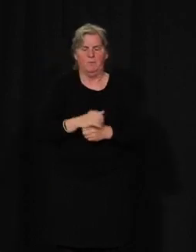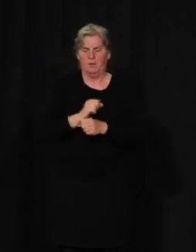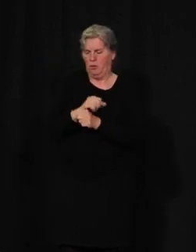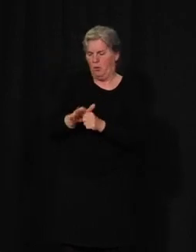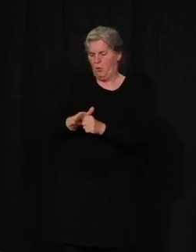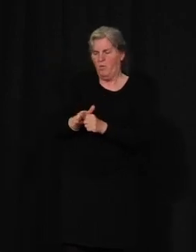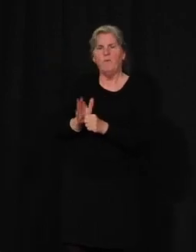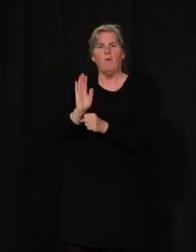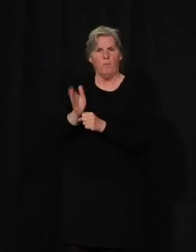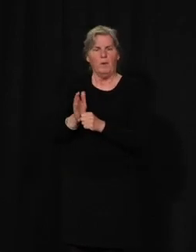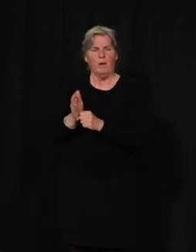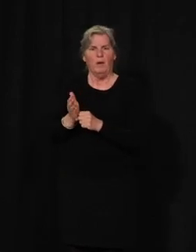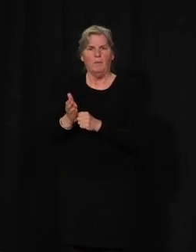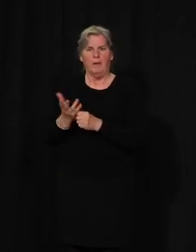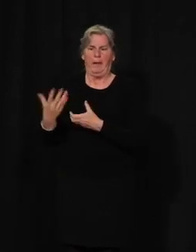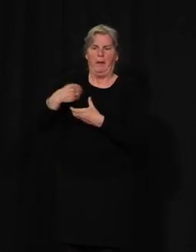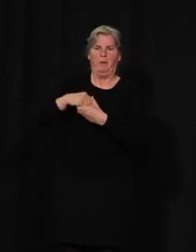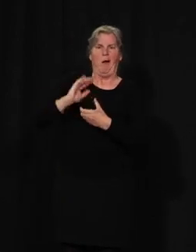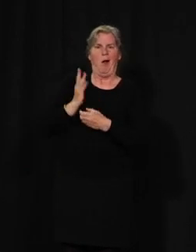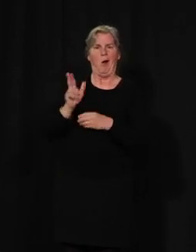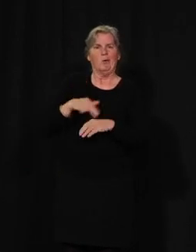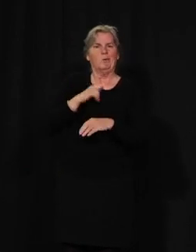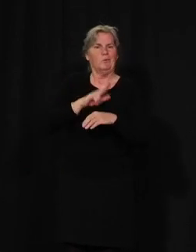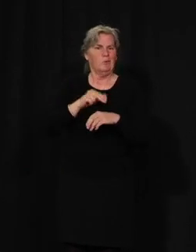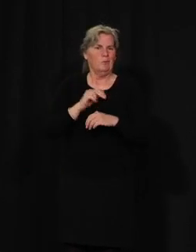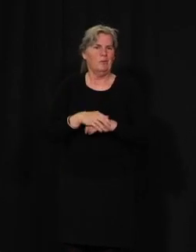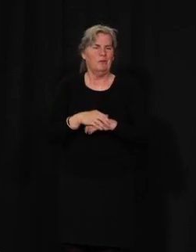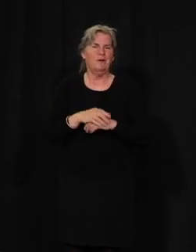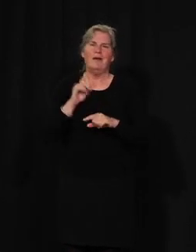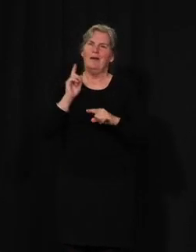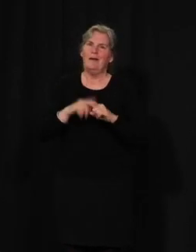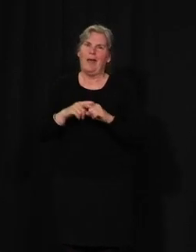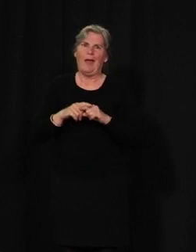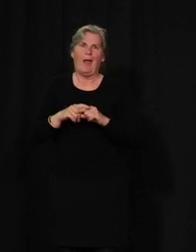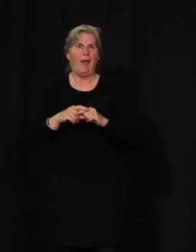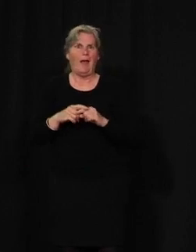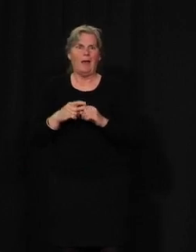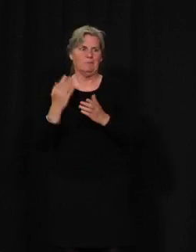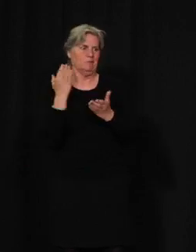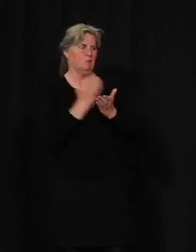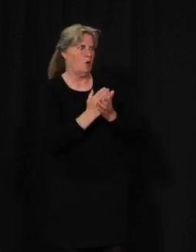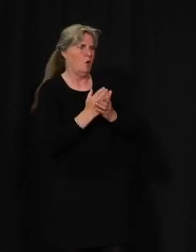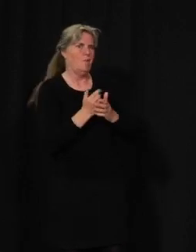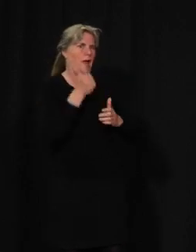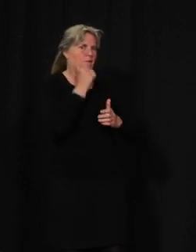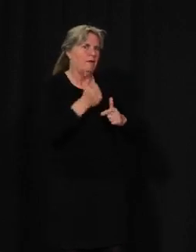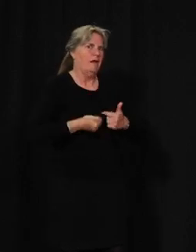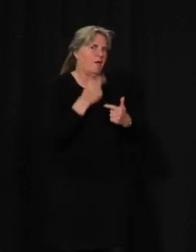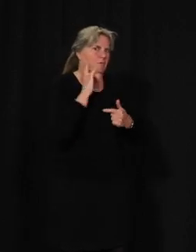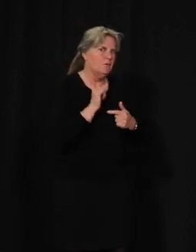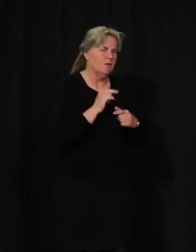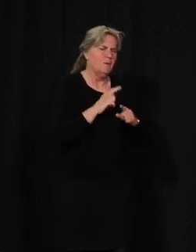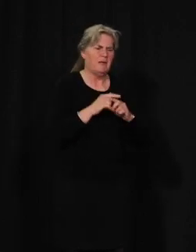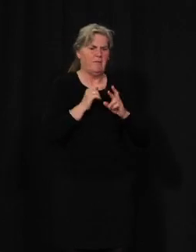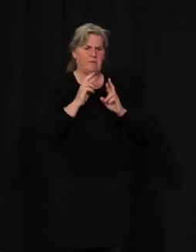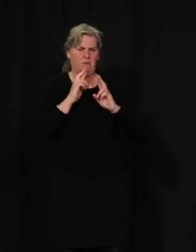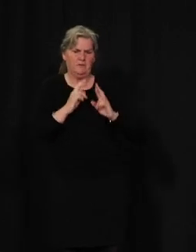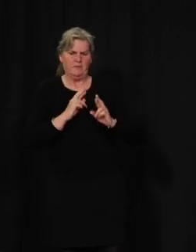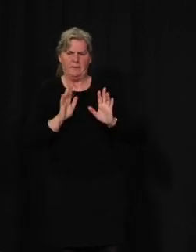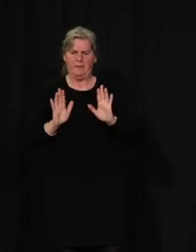part of our new normal. We can't let it stop us living r lives but we have to respect wht it can do to people and do whate